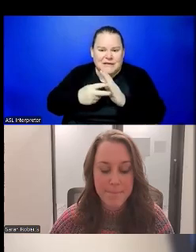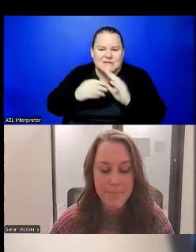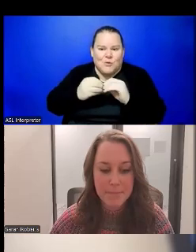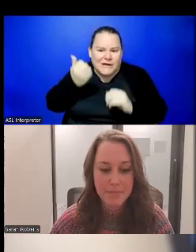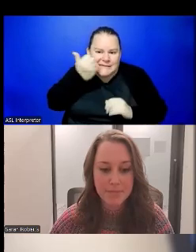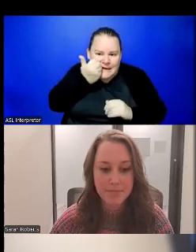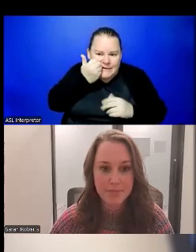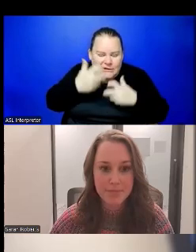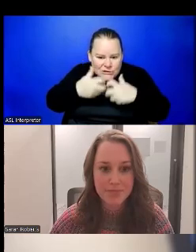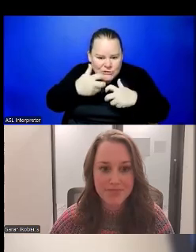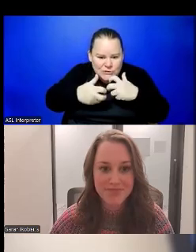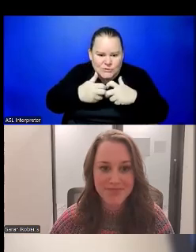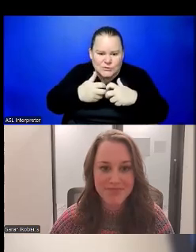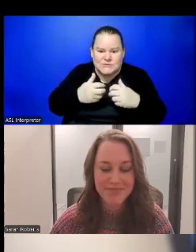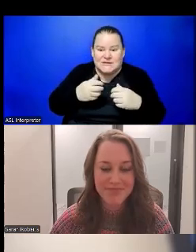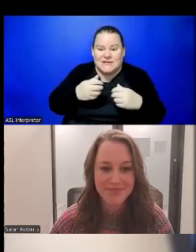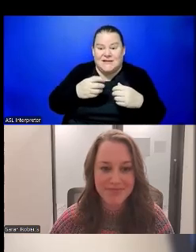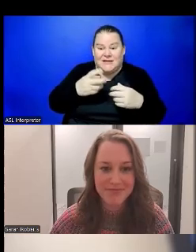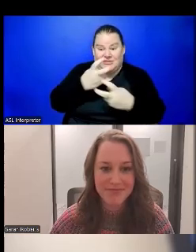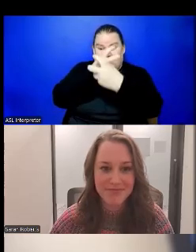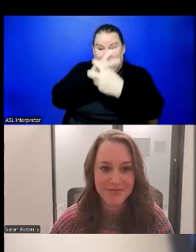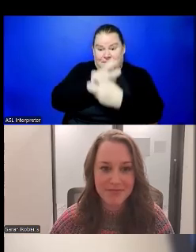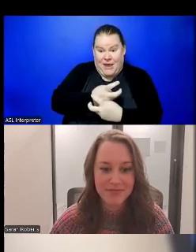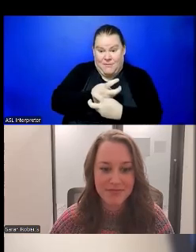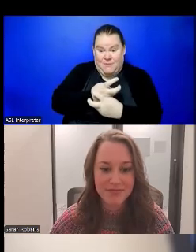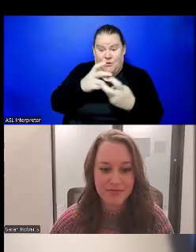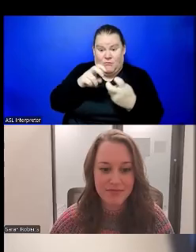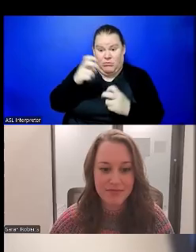Scoliosis is very common and often requires bracing or